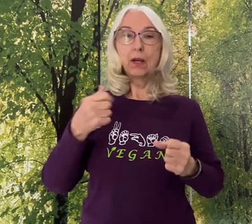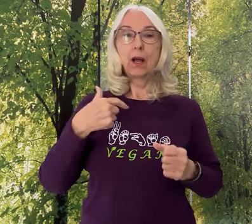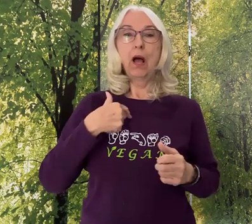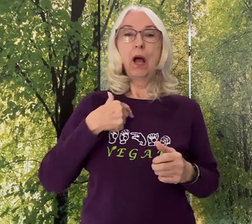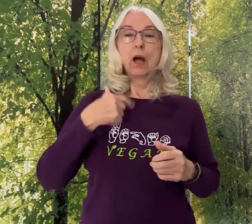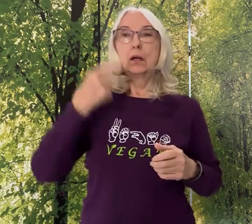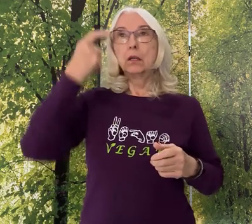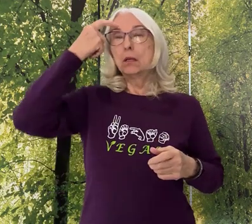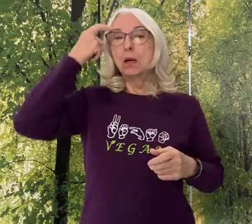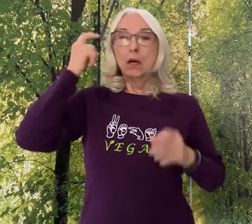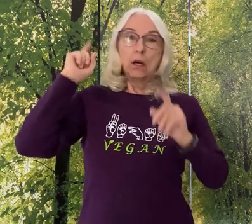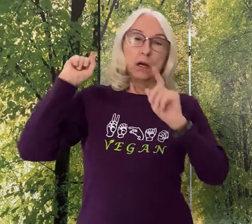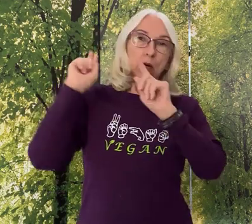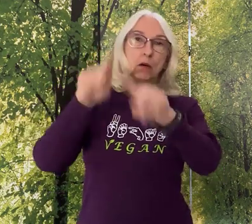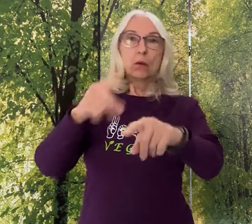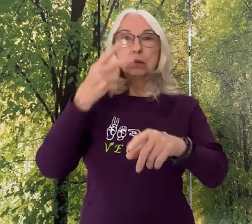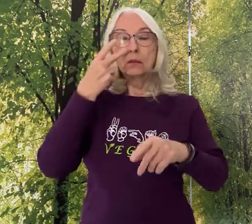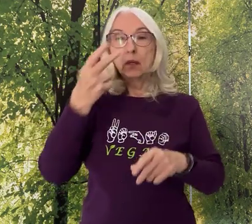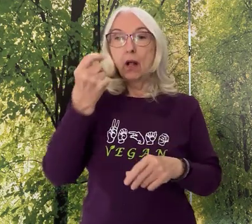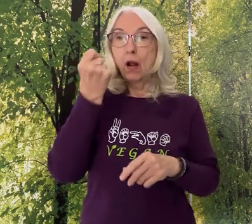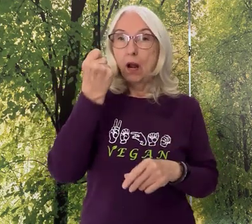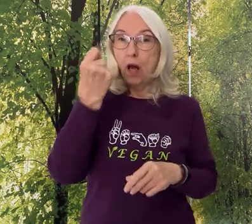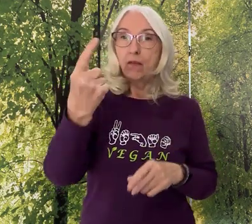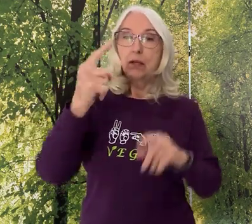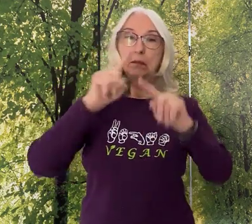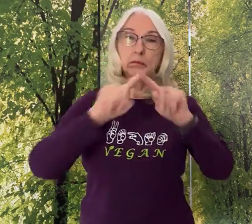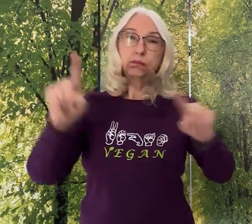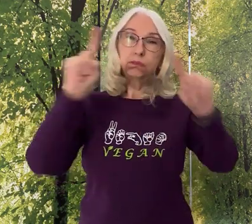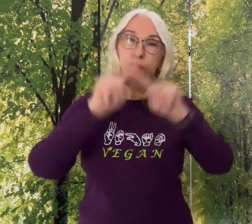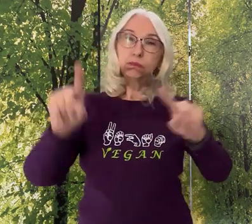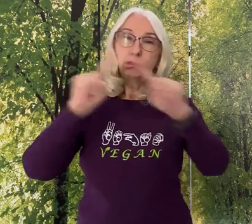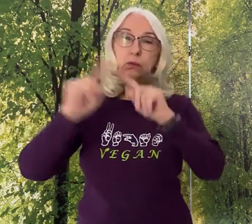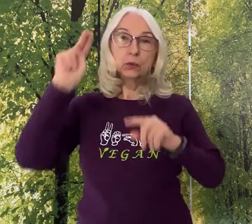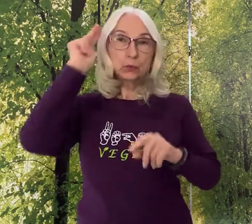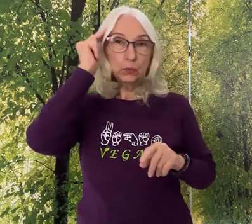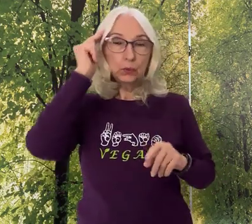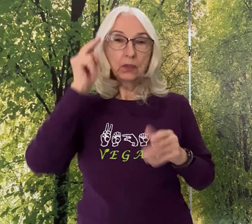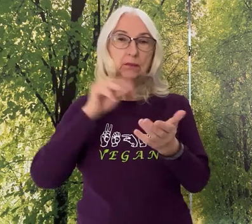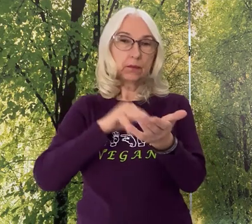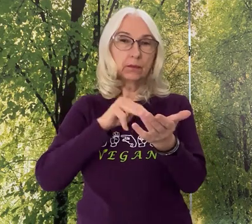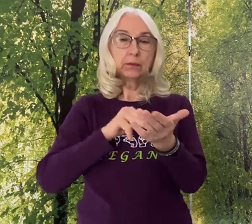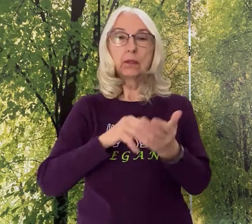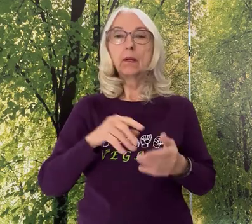and I wound up seeing 11 different neurologists.